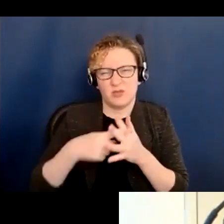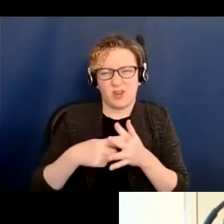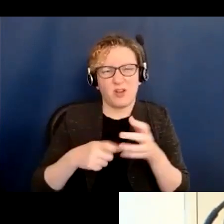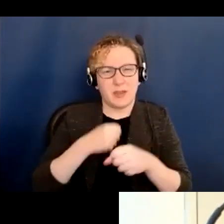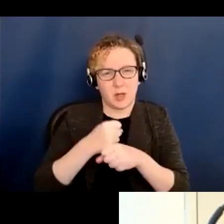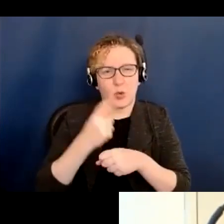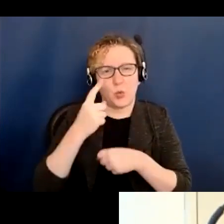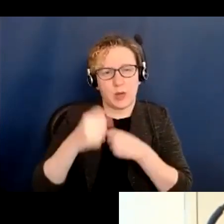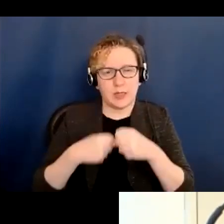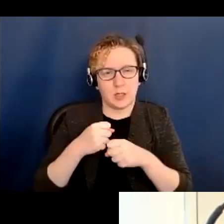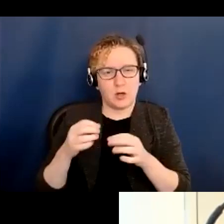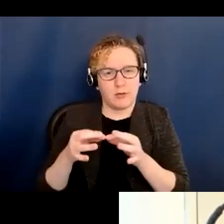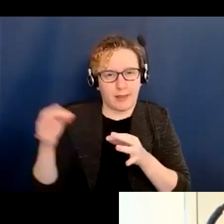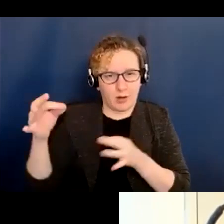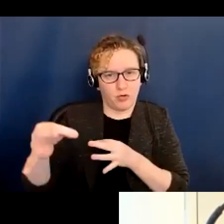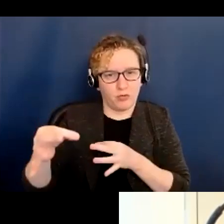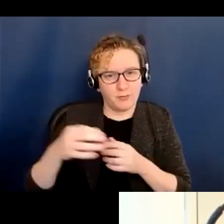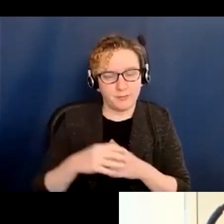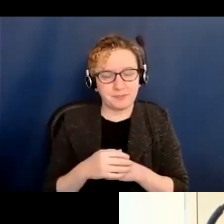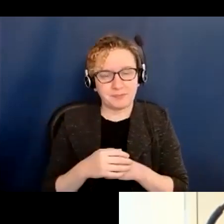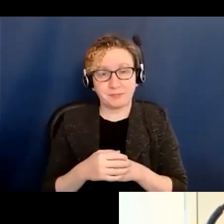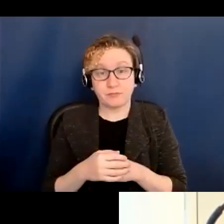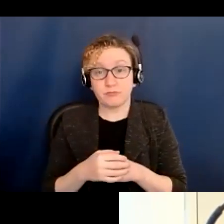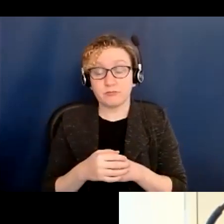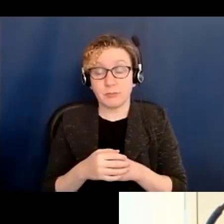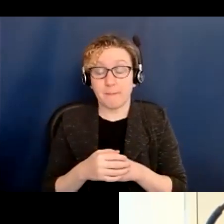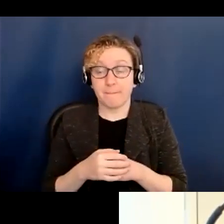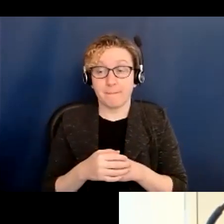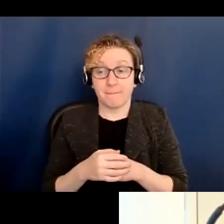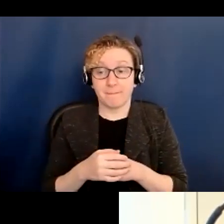later. They were able to complete their year.